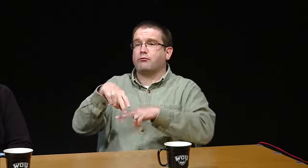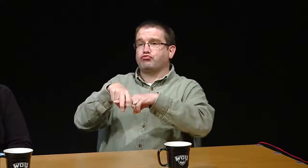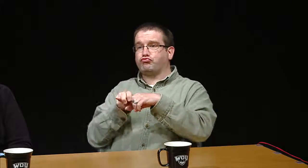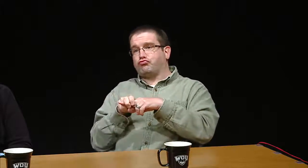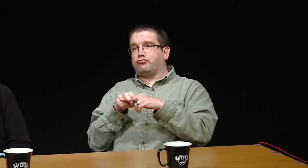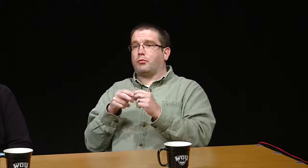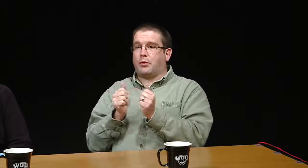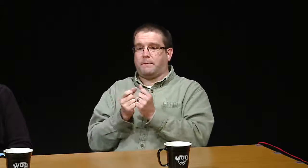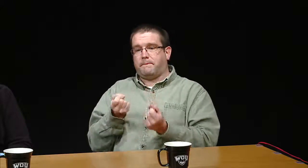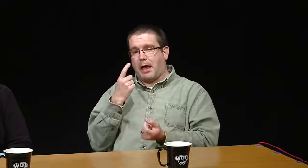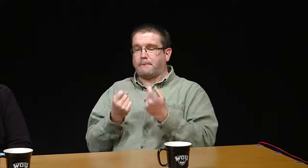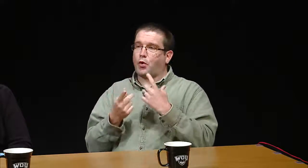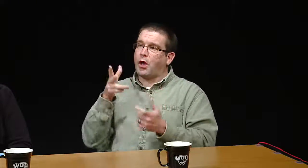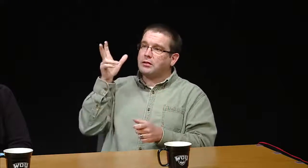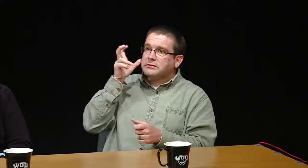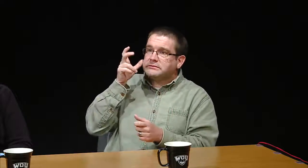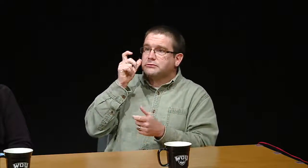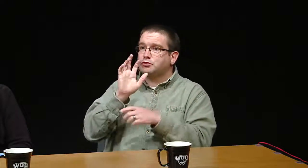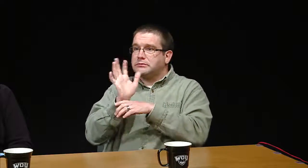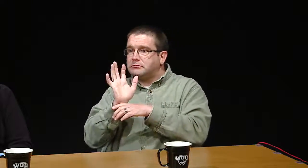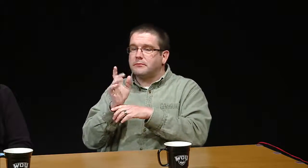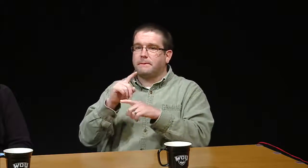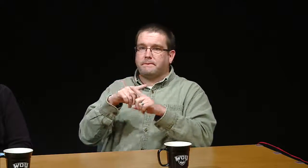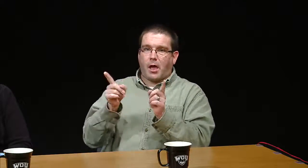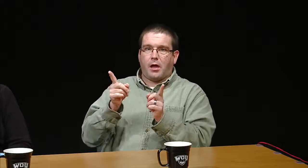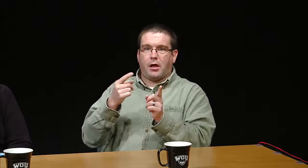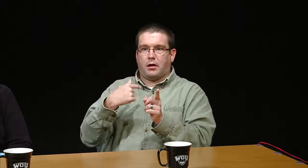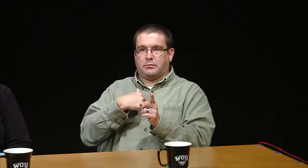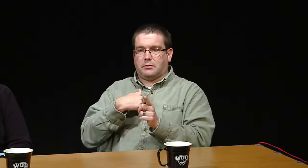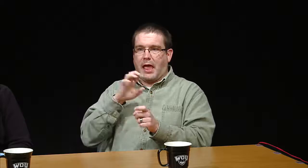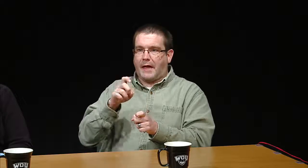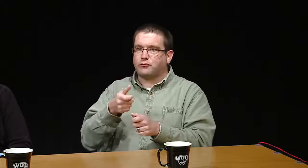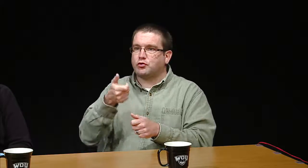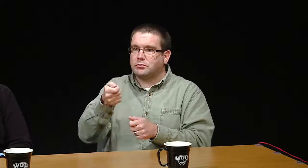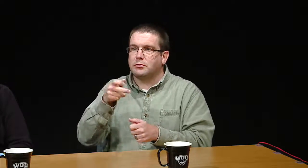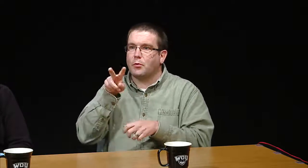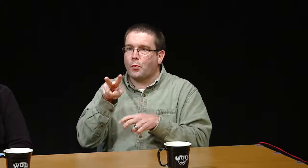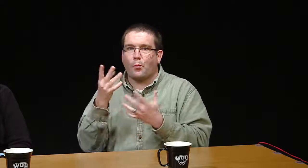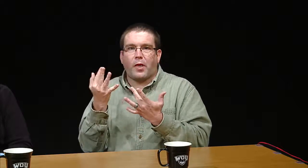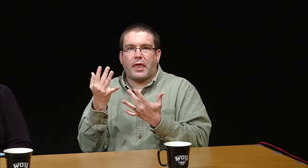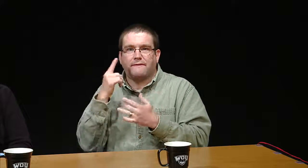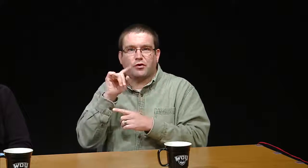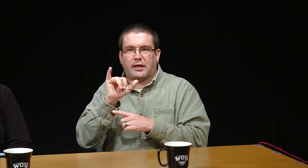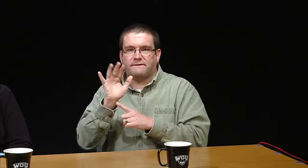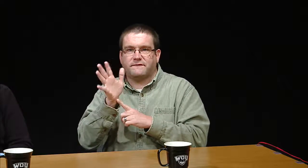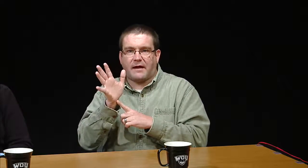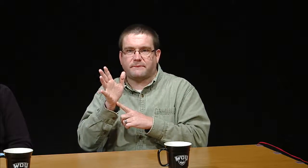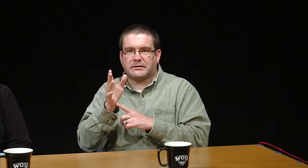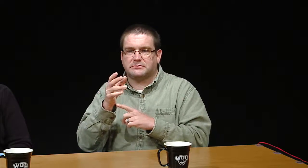So I found it really challenging and discouraging in the beginning, but...